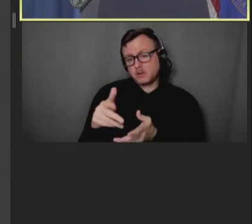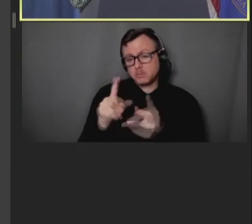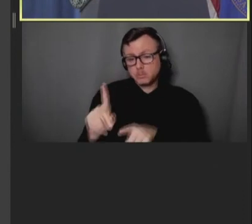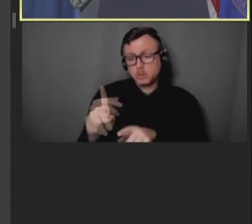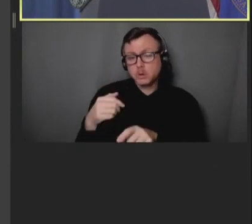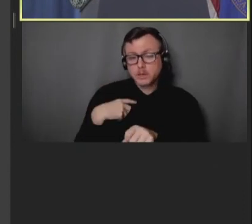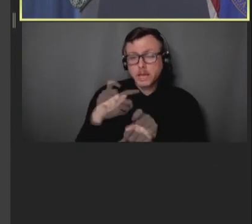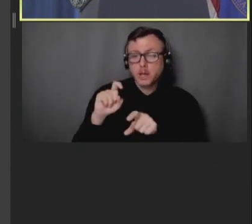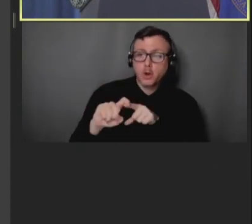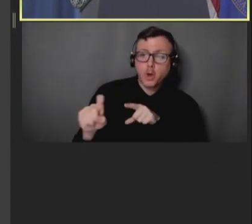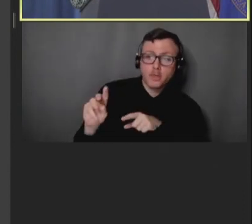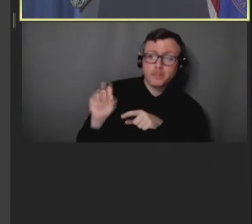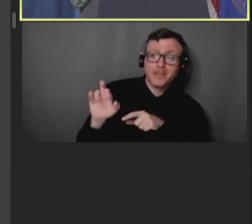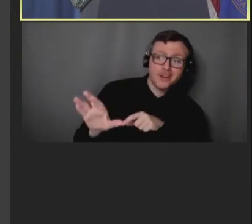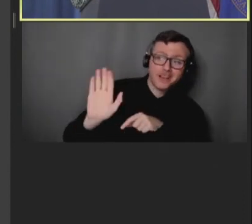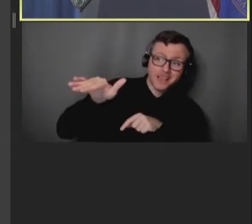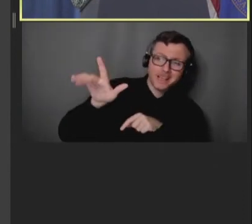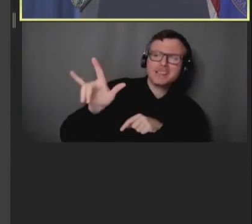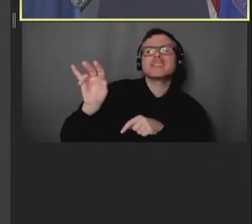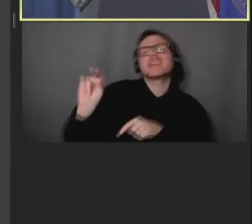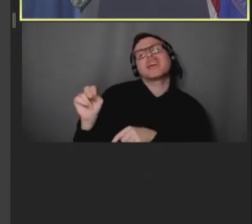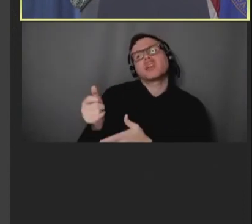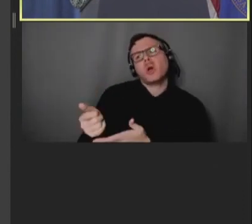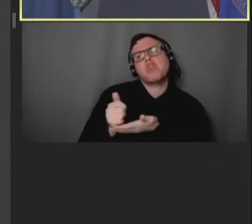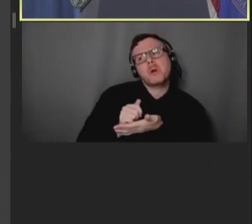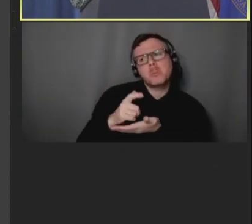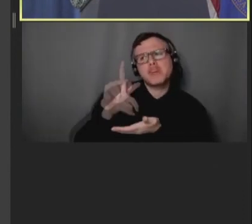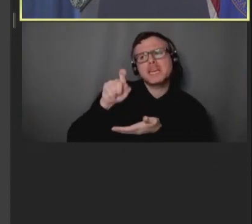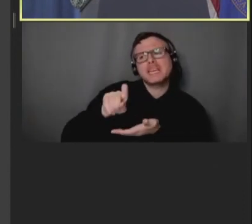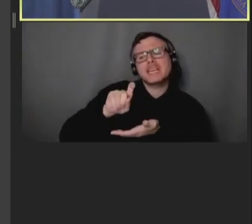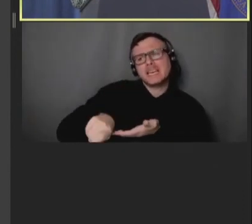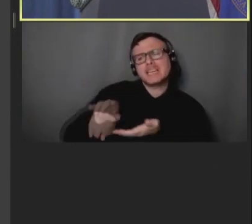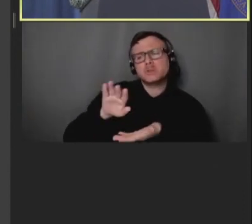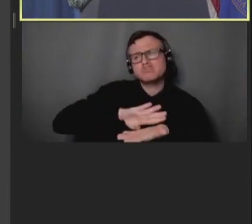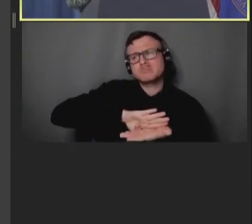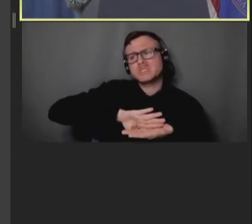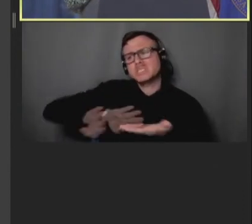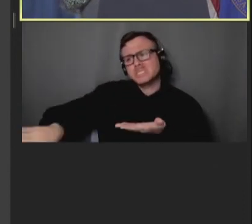the mayor and say, Lynn, please help, we need someone to come clear snow and ice. And he did,